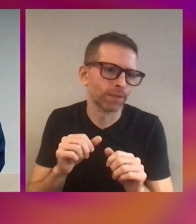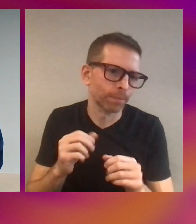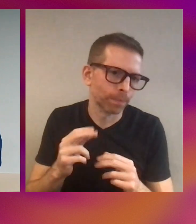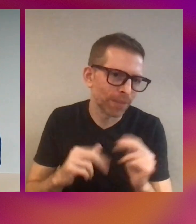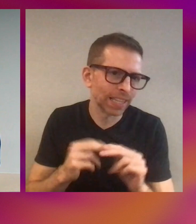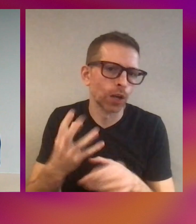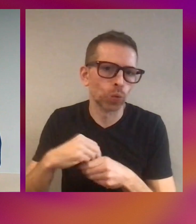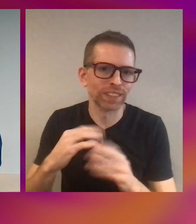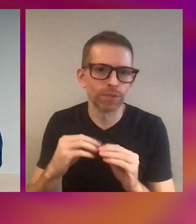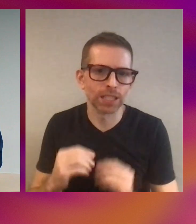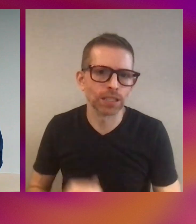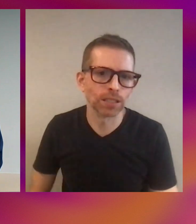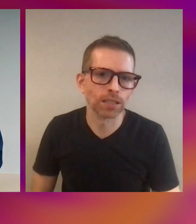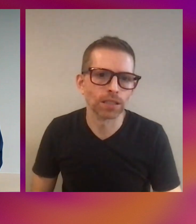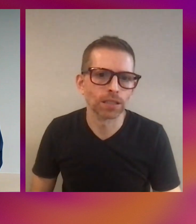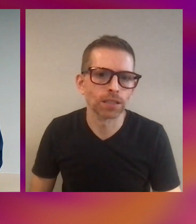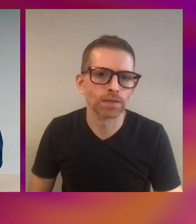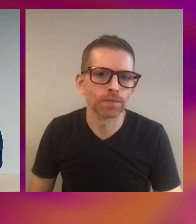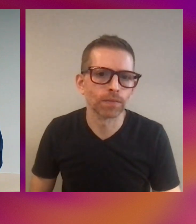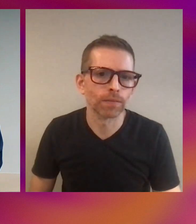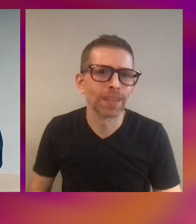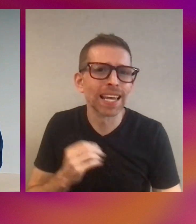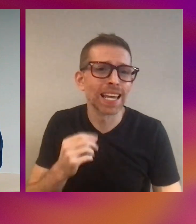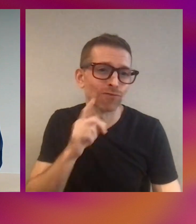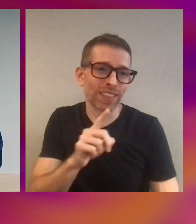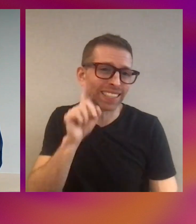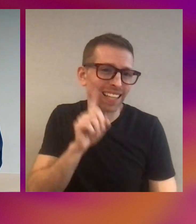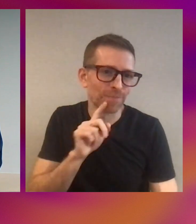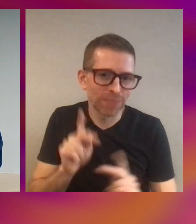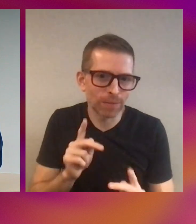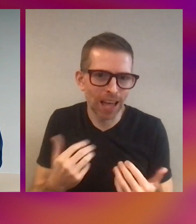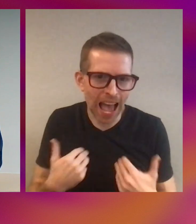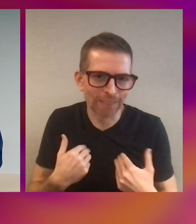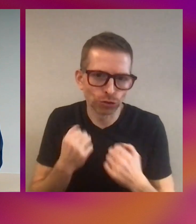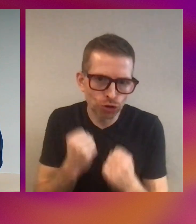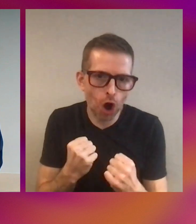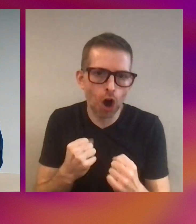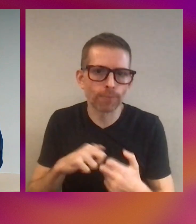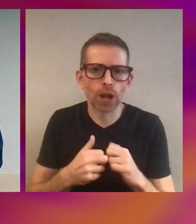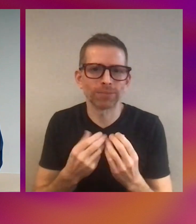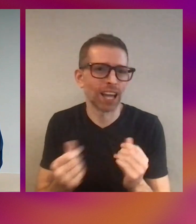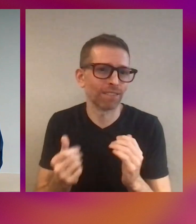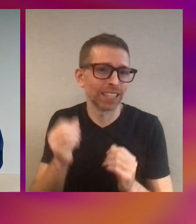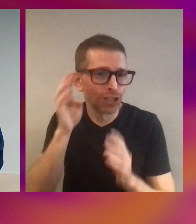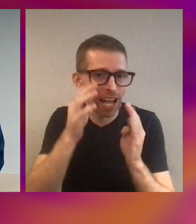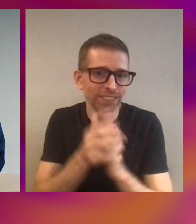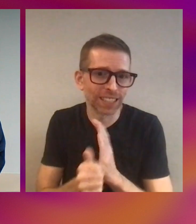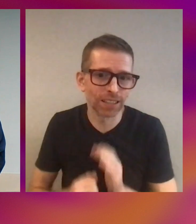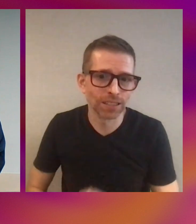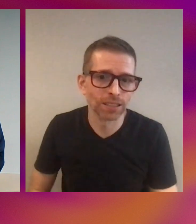AI to build features to help us drive our vision of creating inclusive meetings.